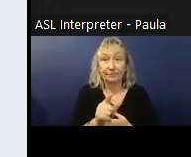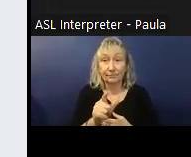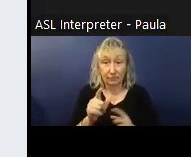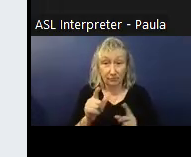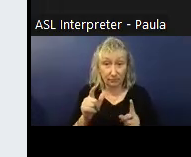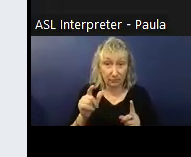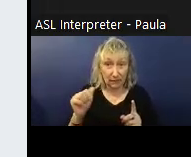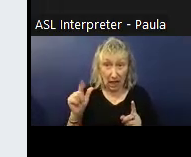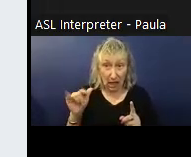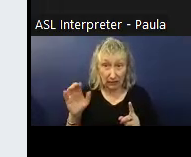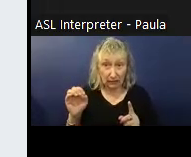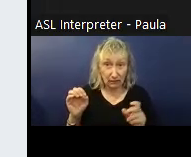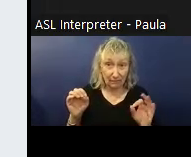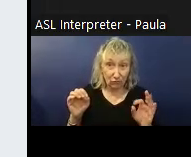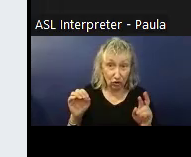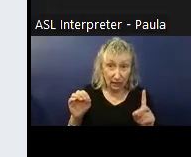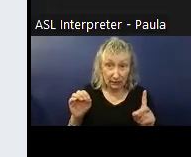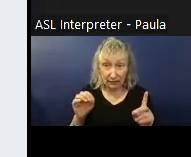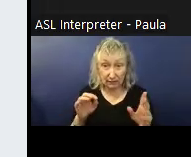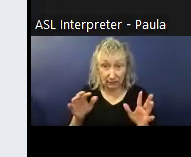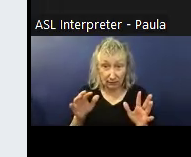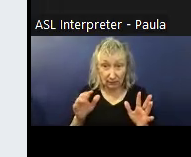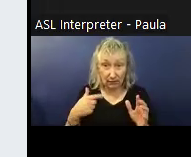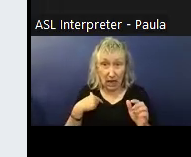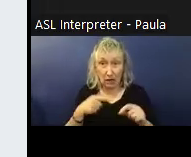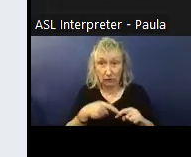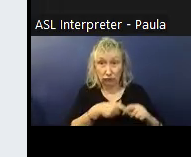topic of union, assuming that she something like that. I can wait. Yeah, Thanks Fred.